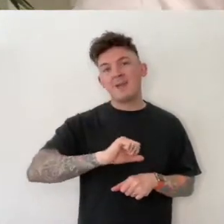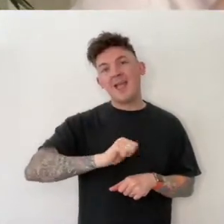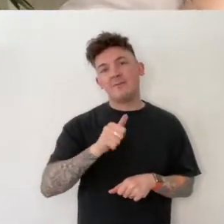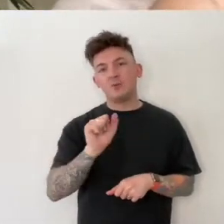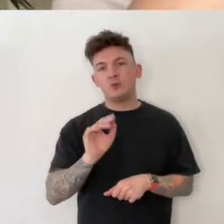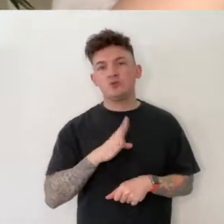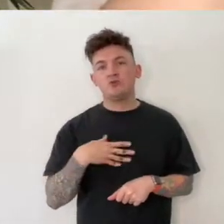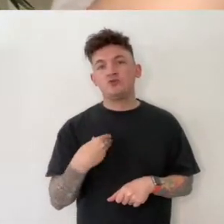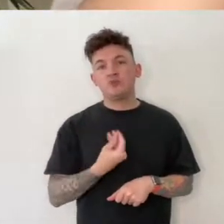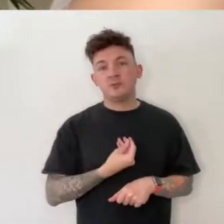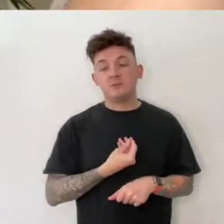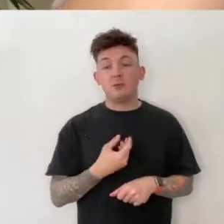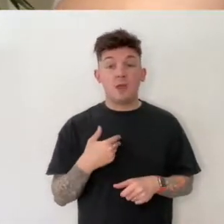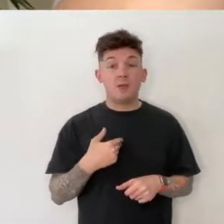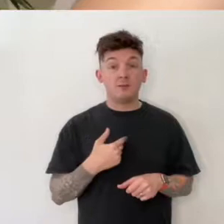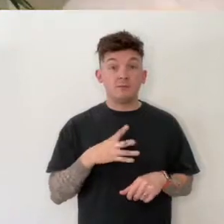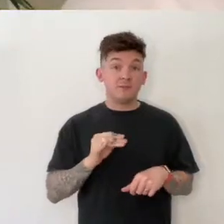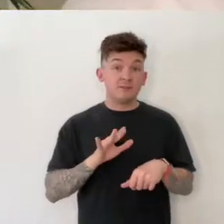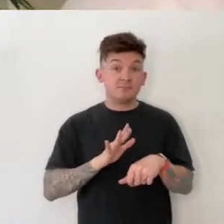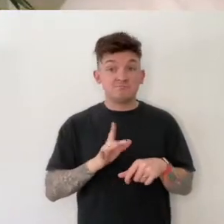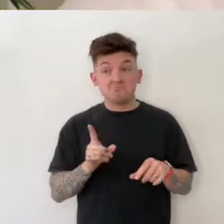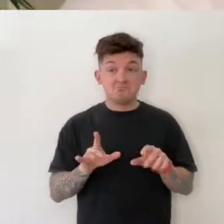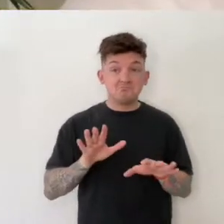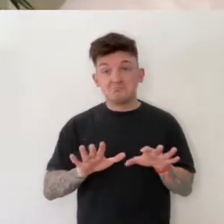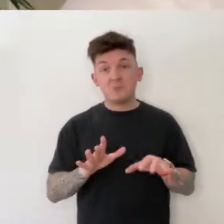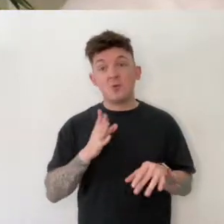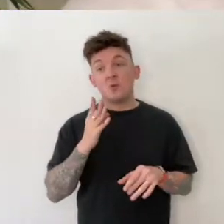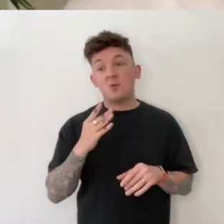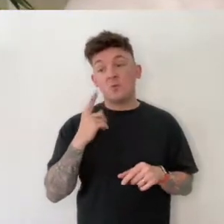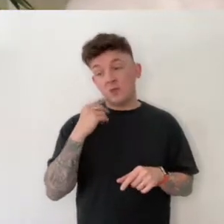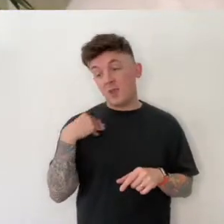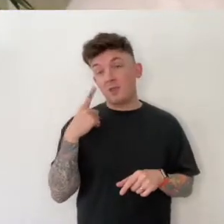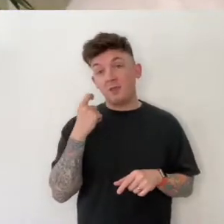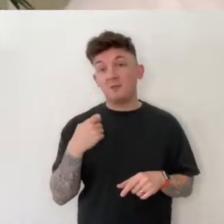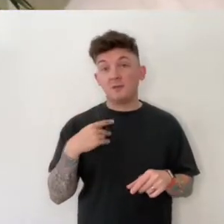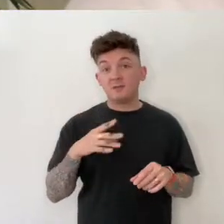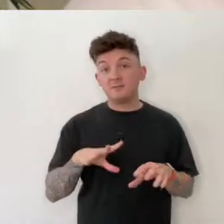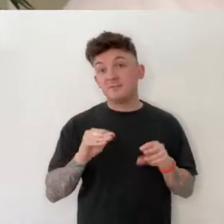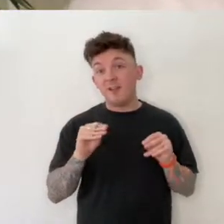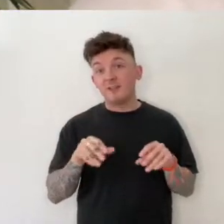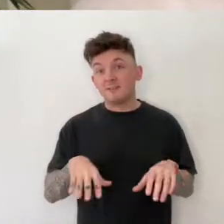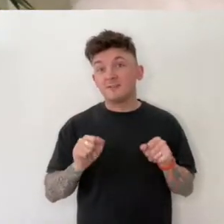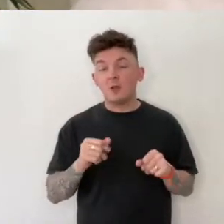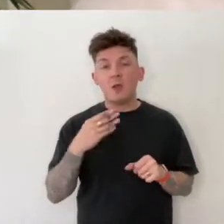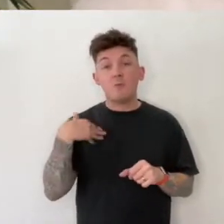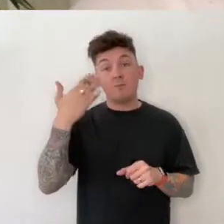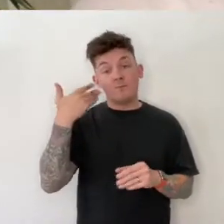I dabbled, beforehand i used to work at a mental hospital a psychiatric hospital and